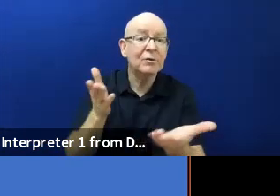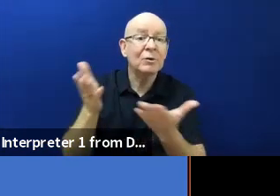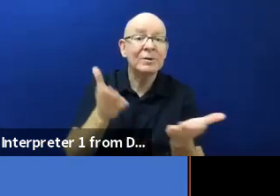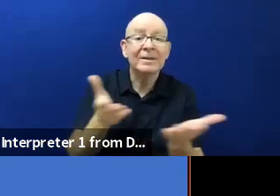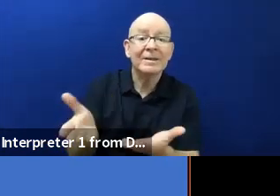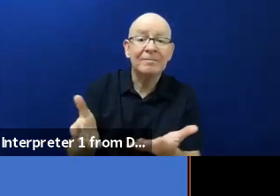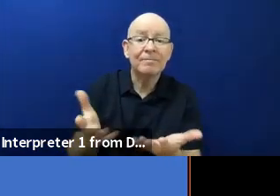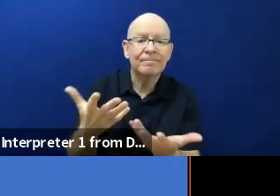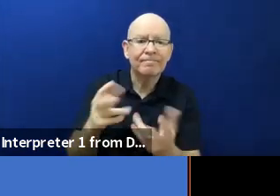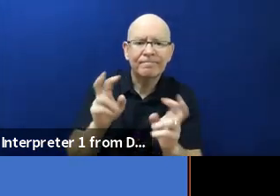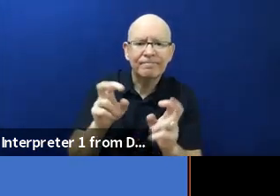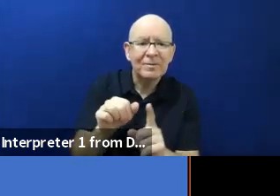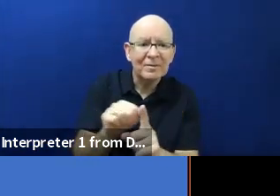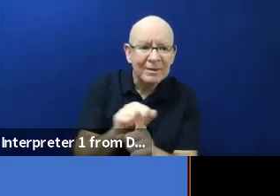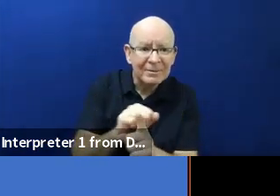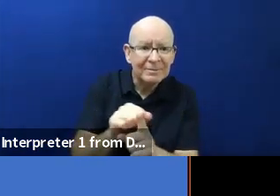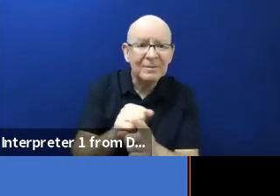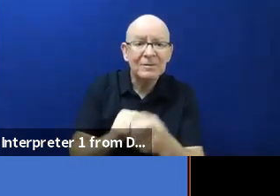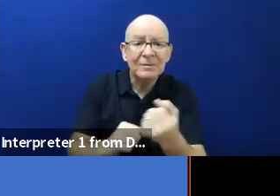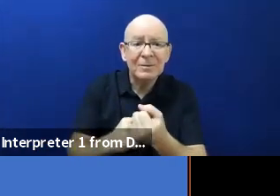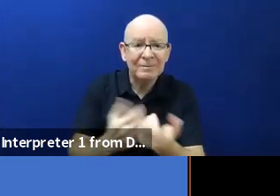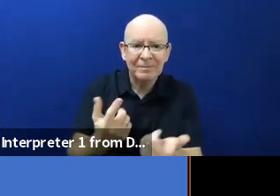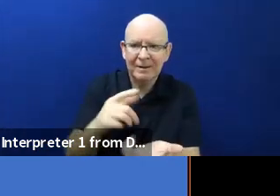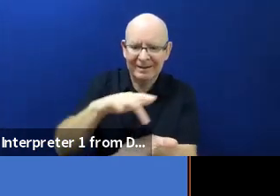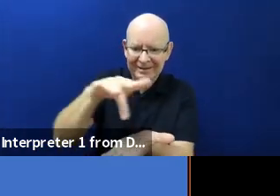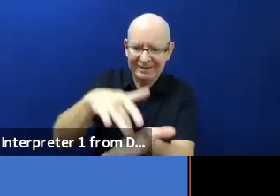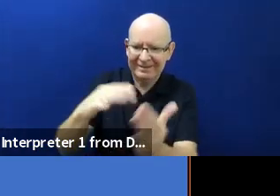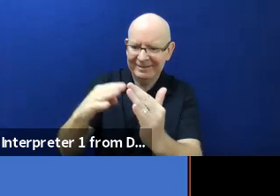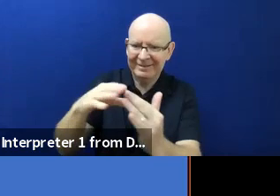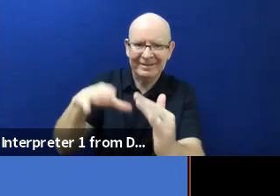we know that persons with disabilities have less education opportunity, less employment